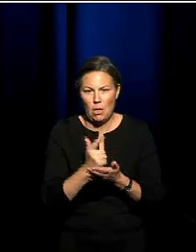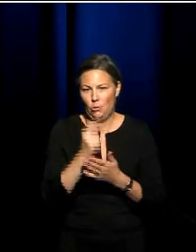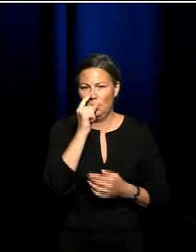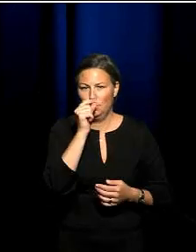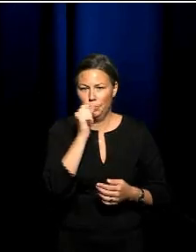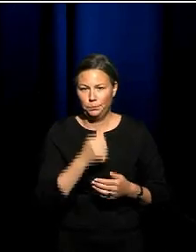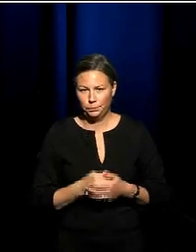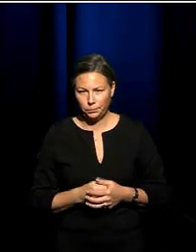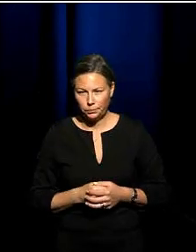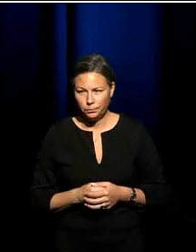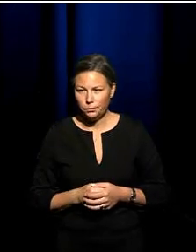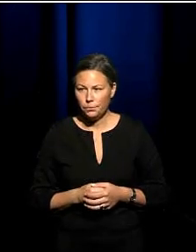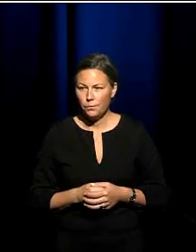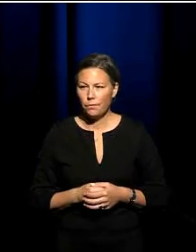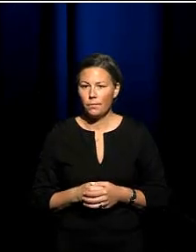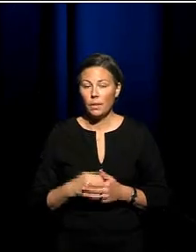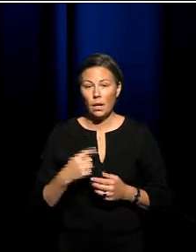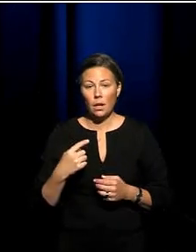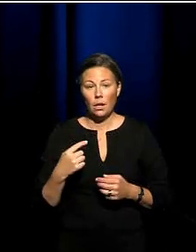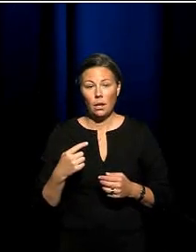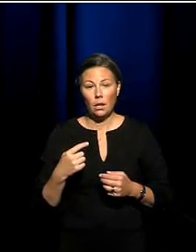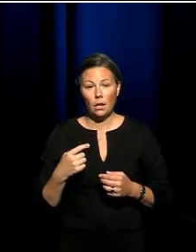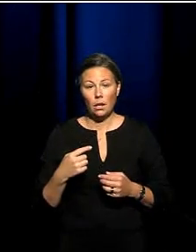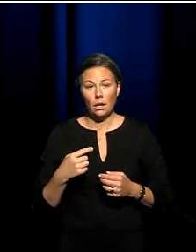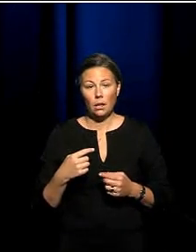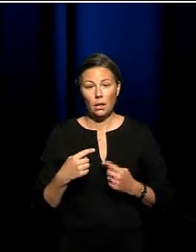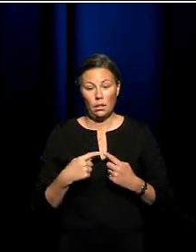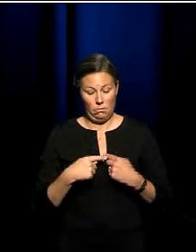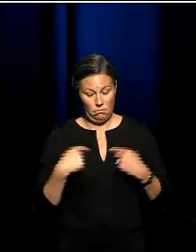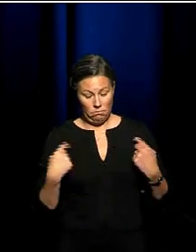Commission encourage people with disabilities their families carers and